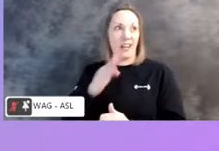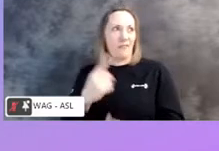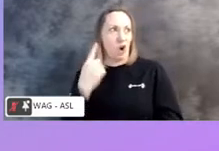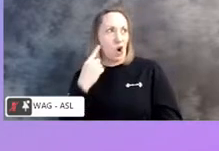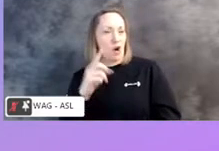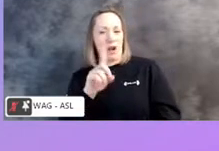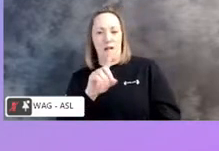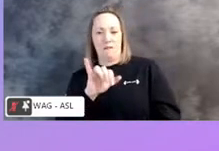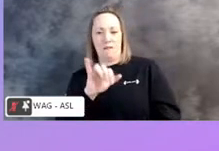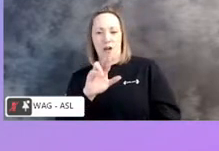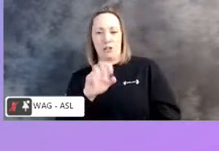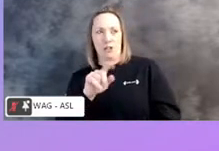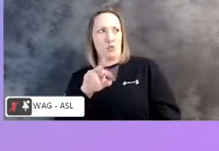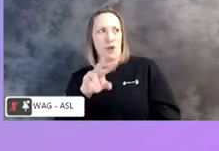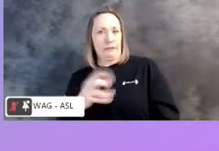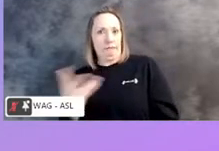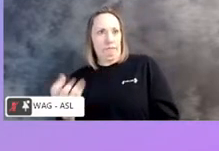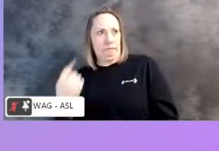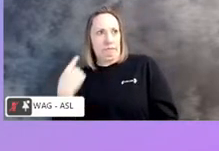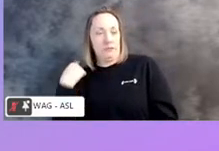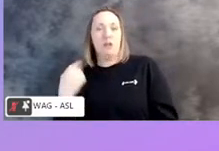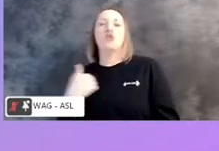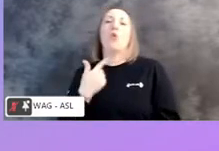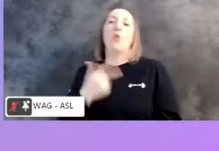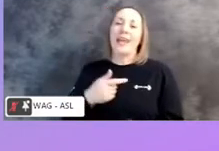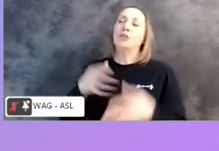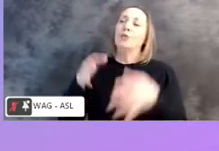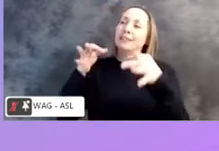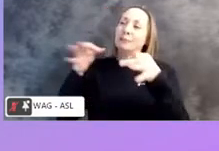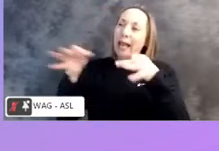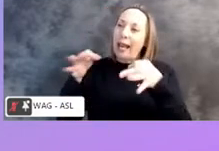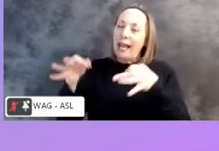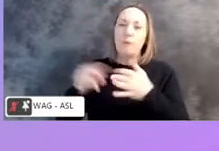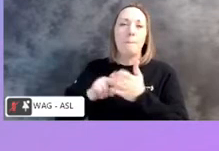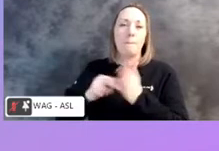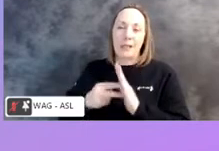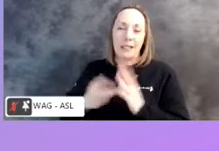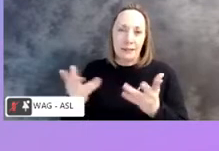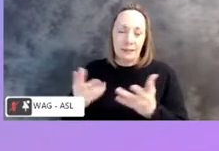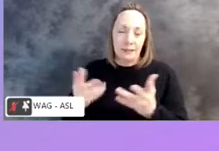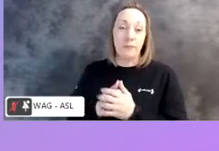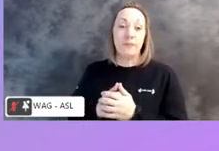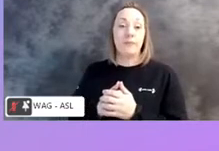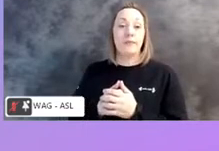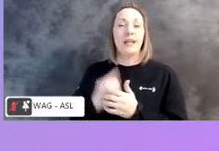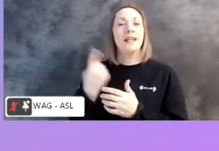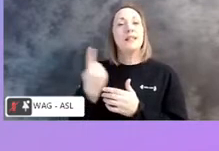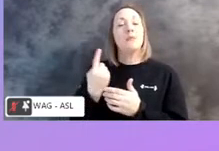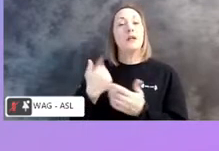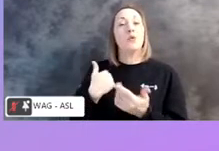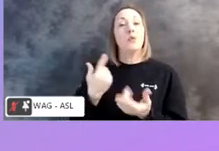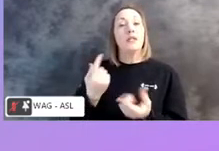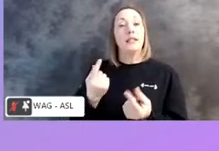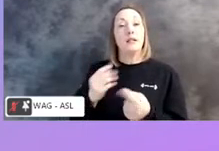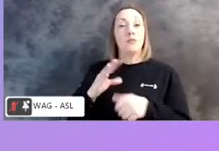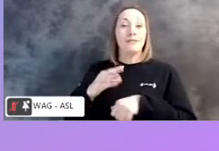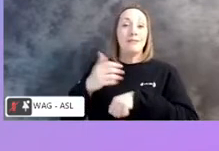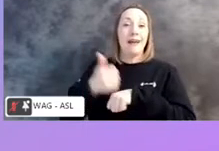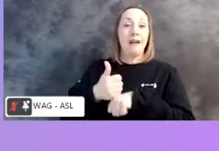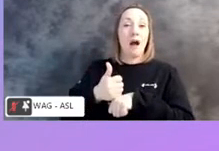organization and for most organizations we send out the statutory notes of the monitoring period we had to